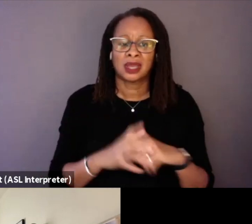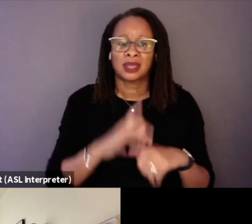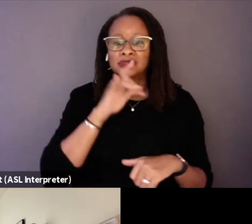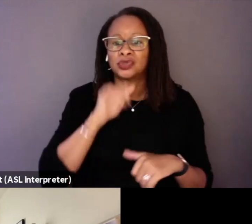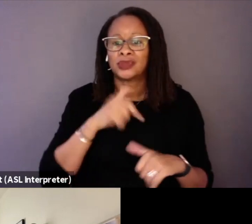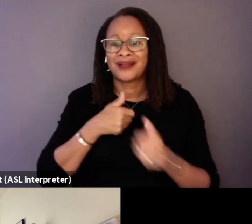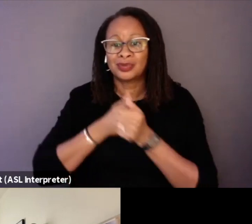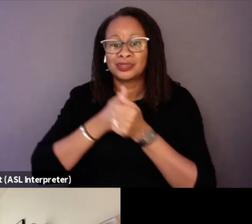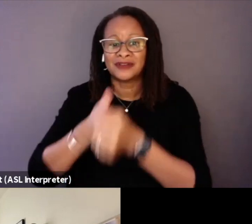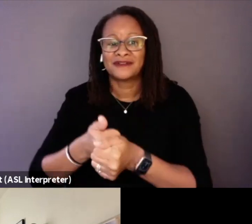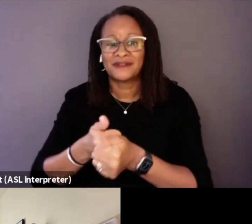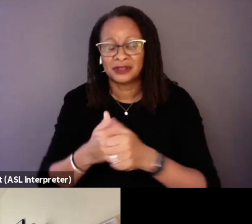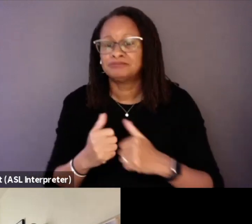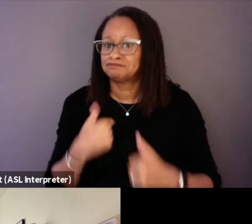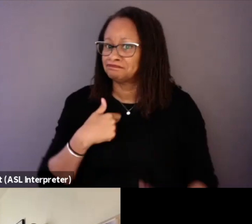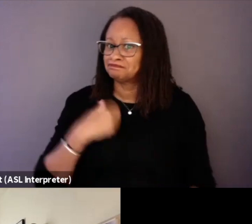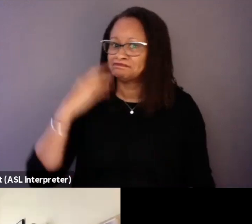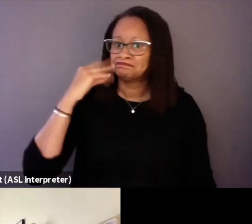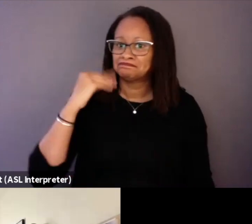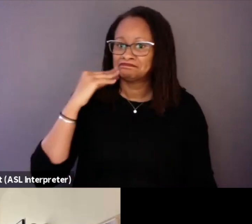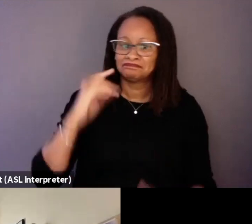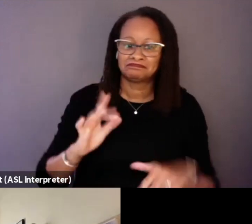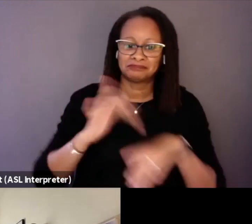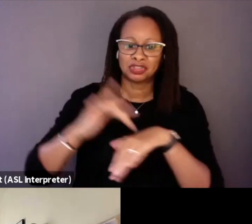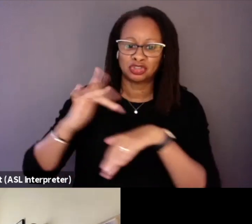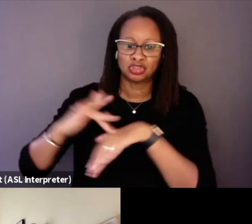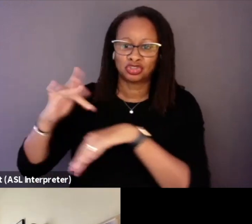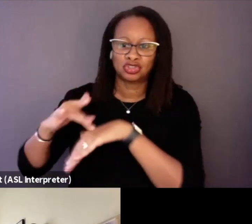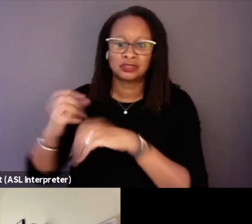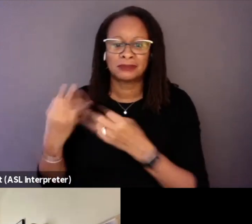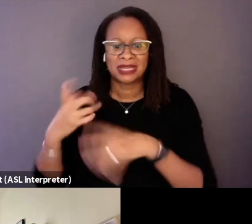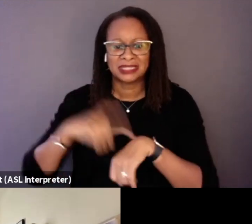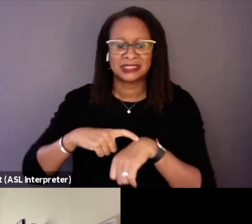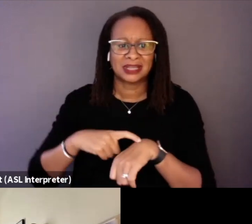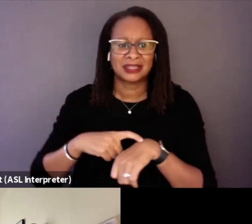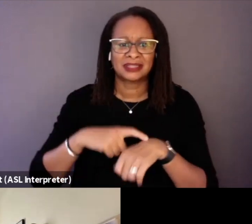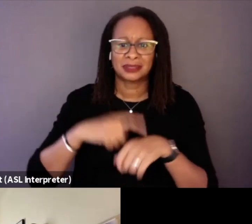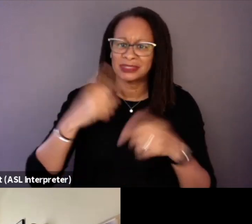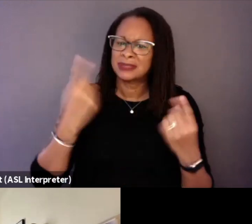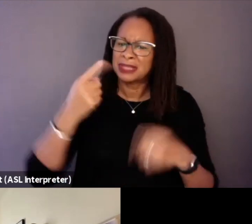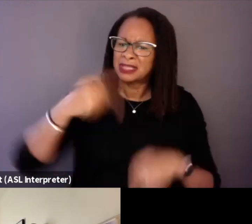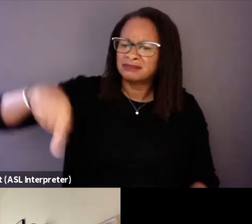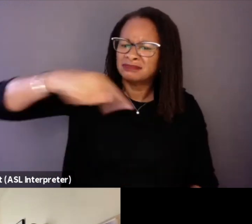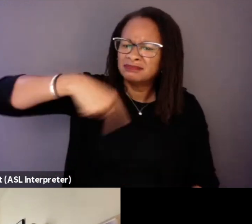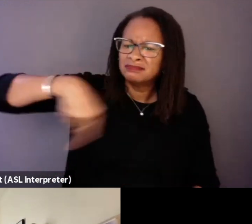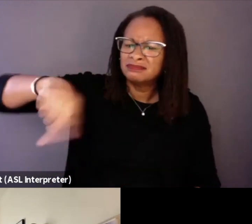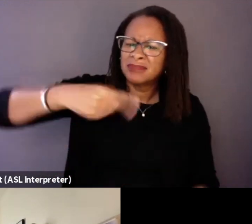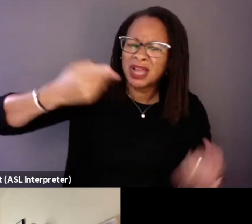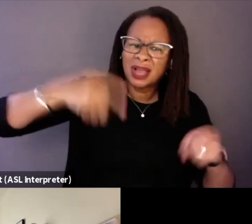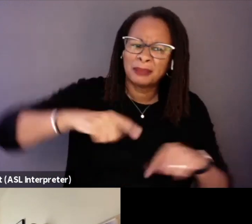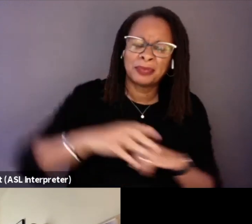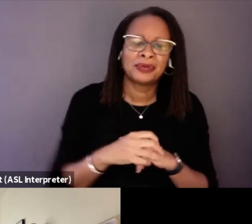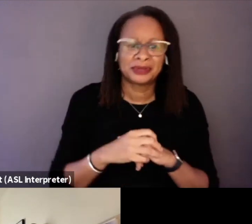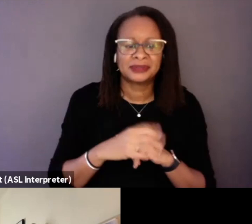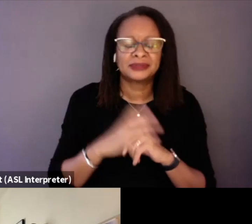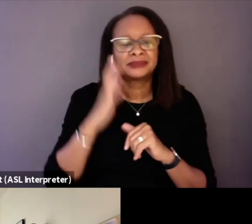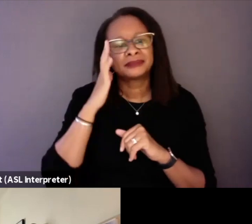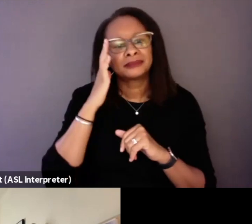I had been in that place many times before. There was some circular motion going on. There is a circular--- Yes.